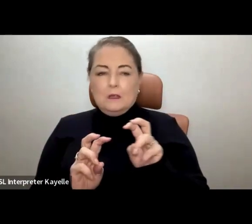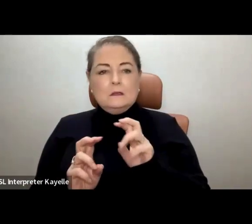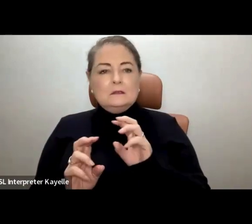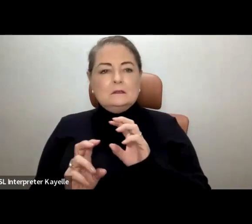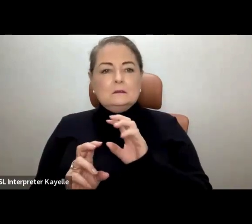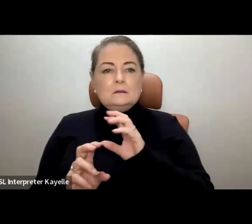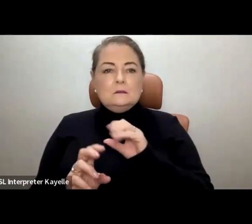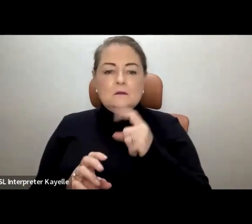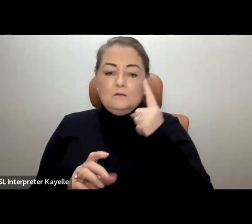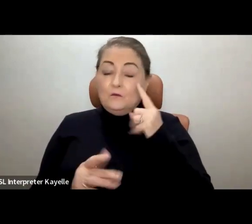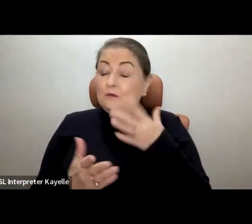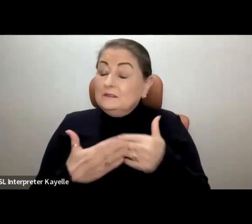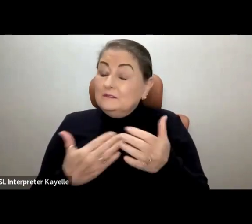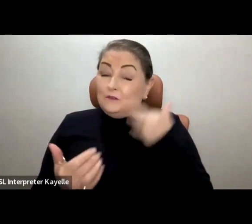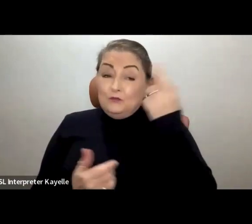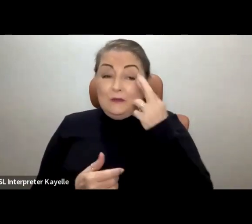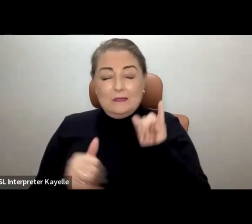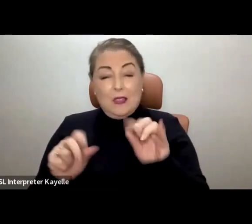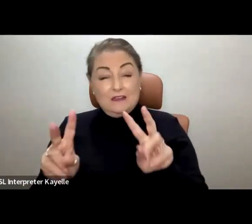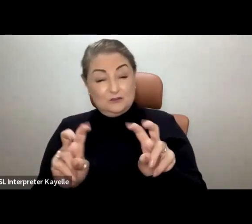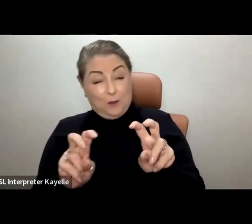for whatever reason, it's a topic. It's a very popular film